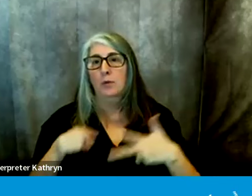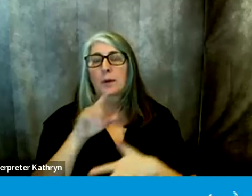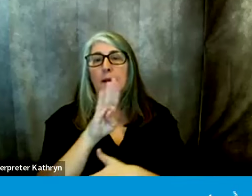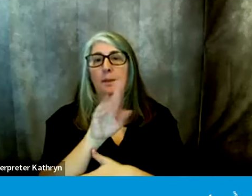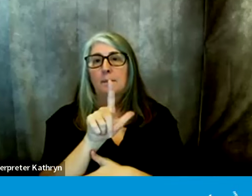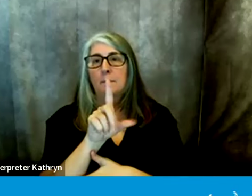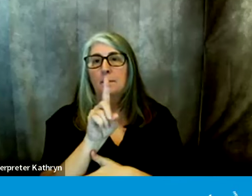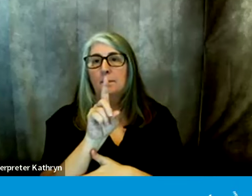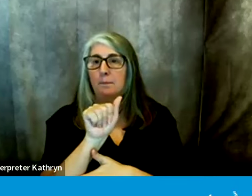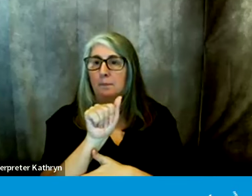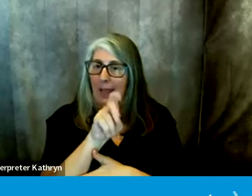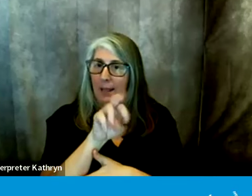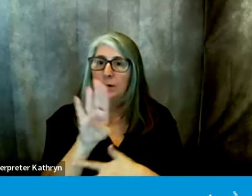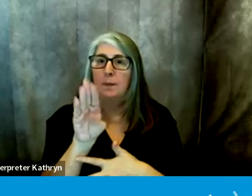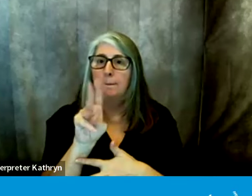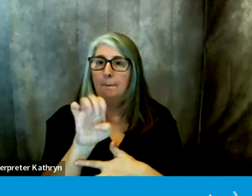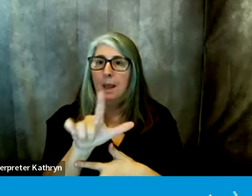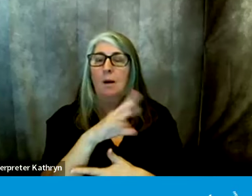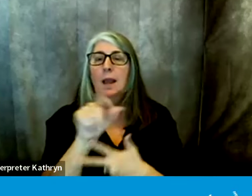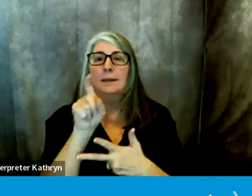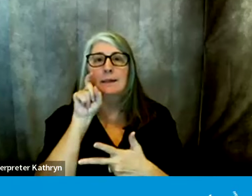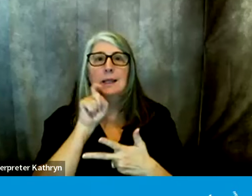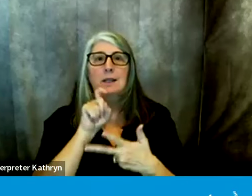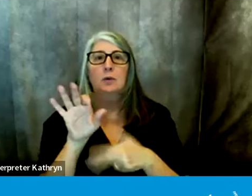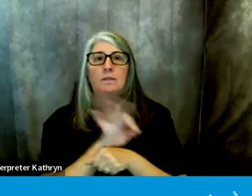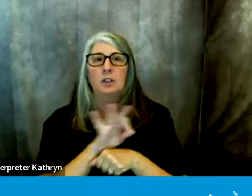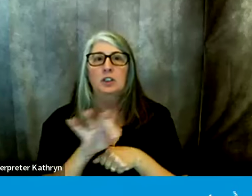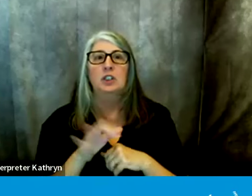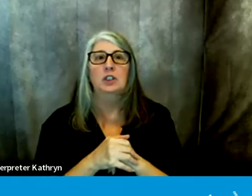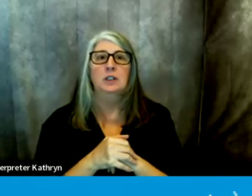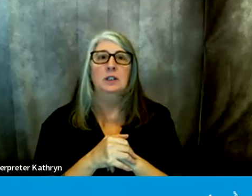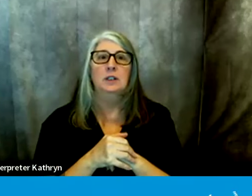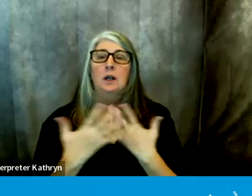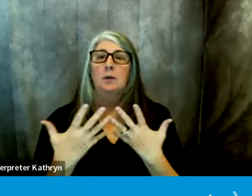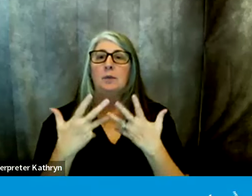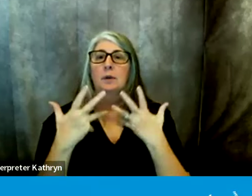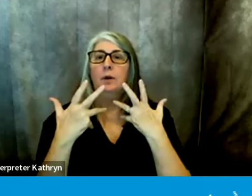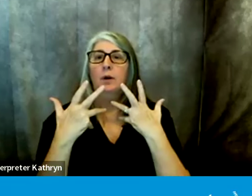that will be impacted by SCONE therapy. I unfortunately can't comment beyond that at this point